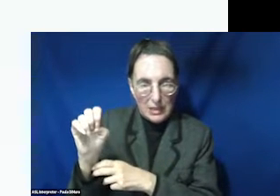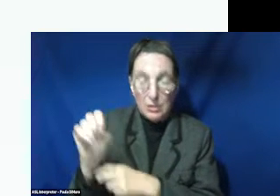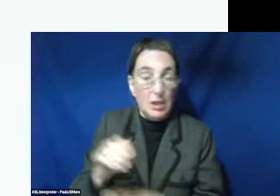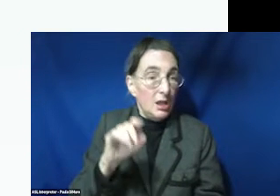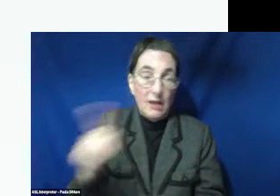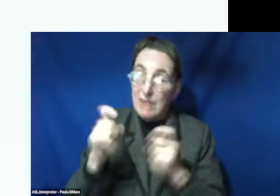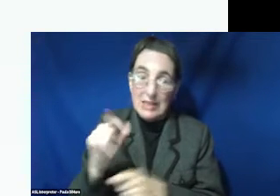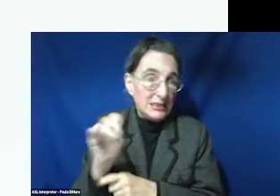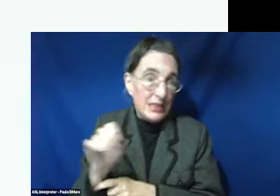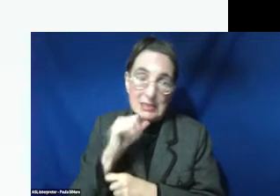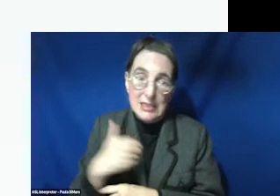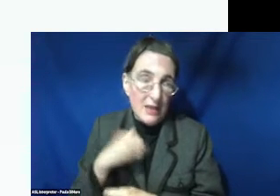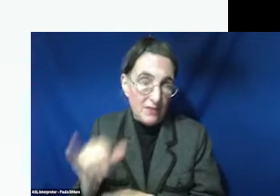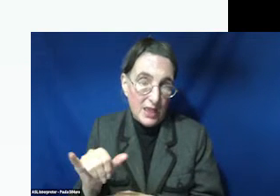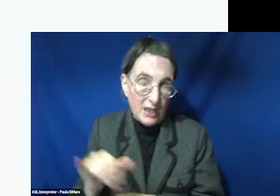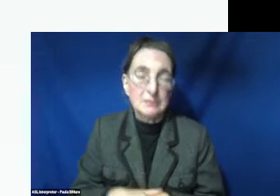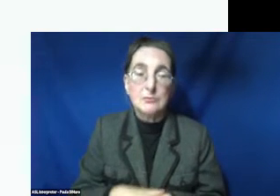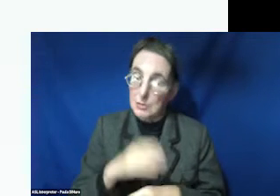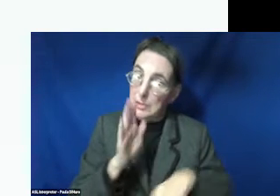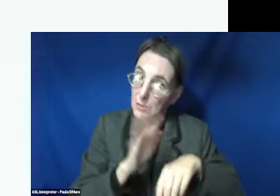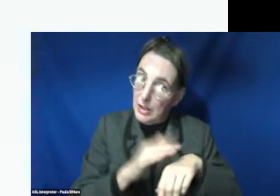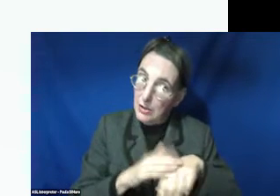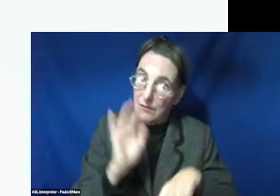So I'm going to go ahead and put in a test title here.